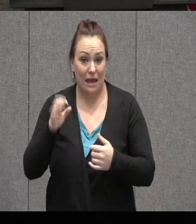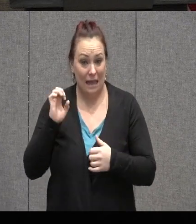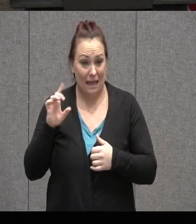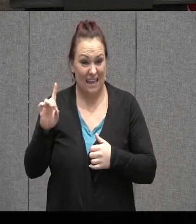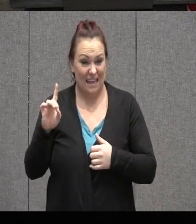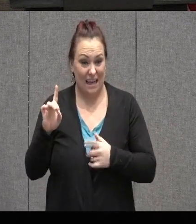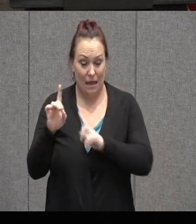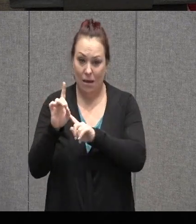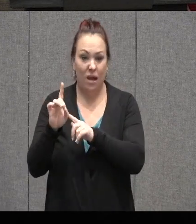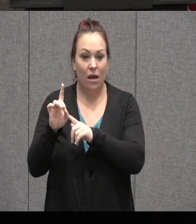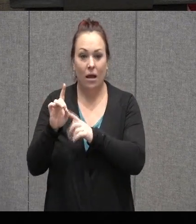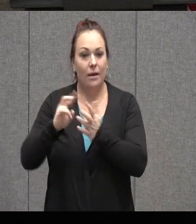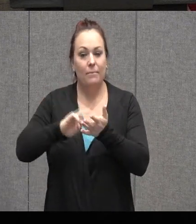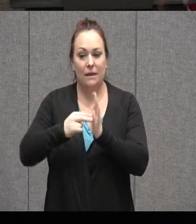e d means it already happened,